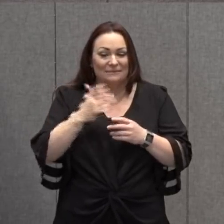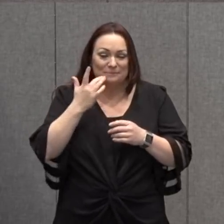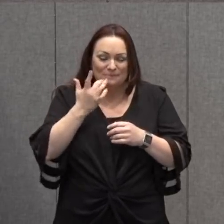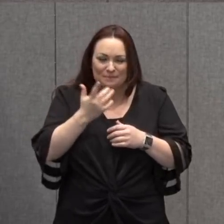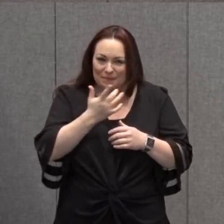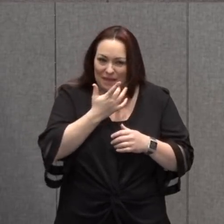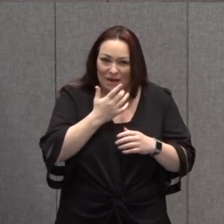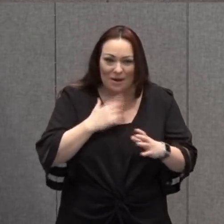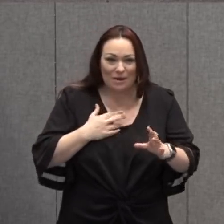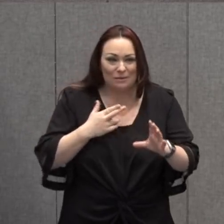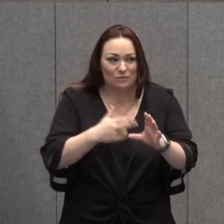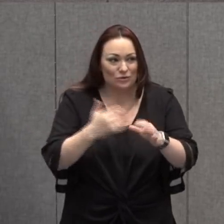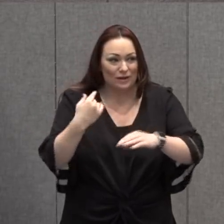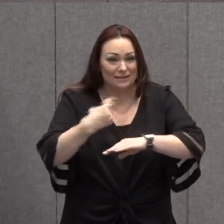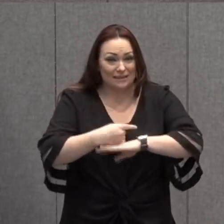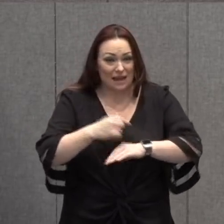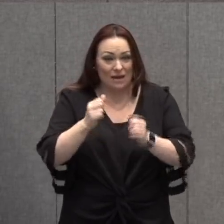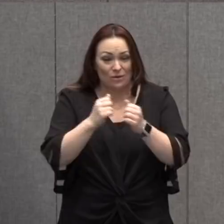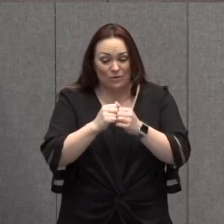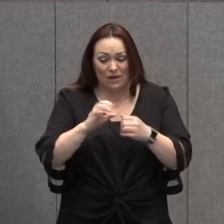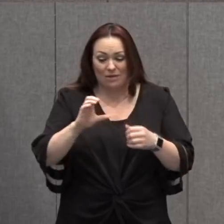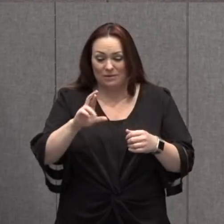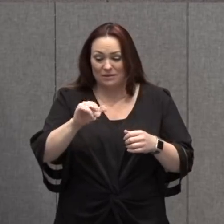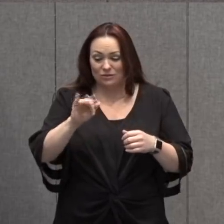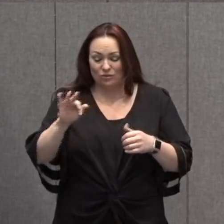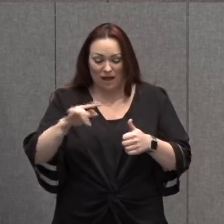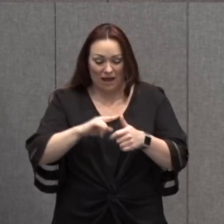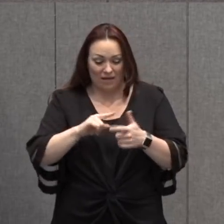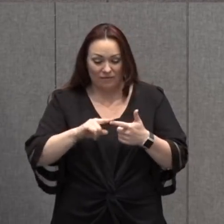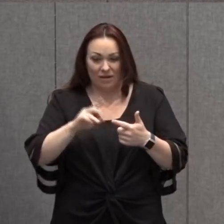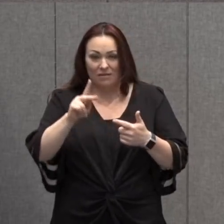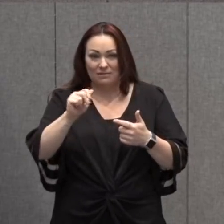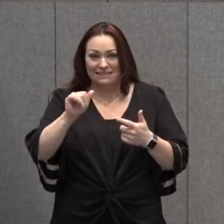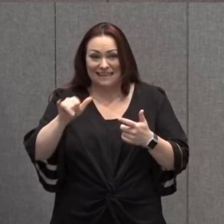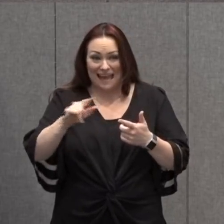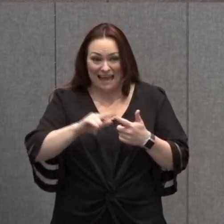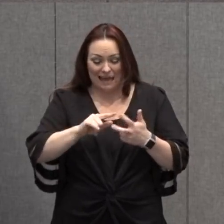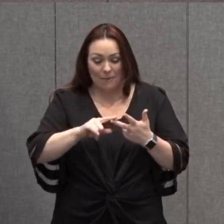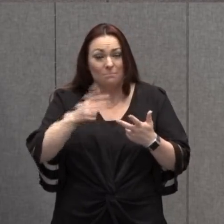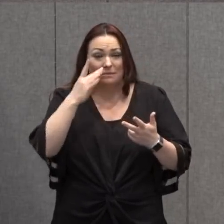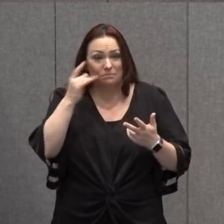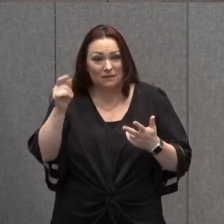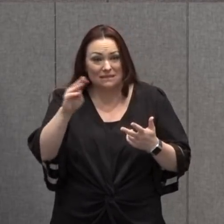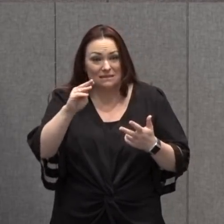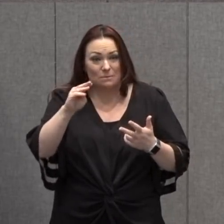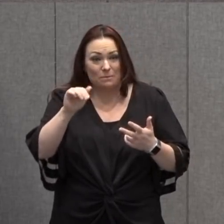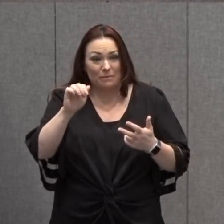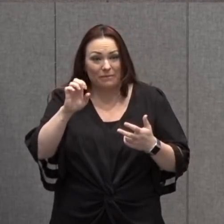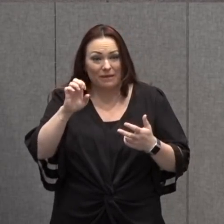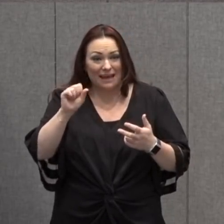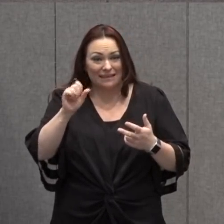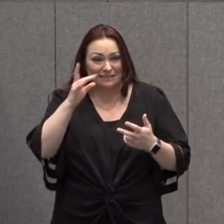with Mrs. Craft, and Mrs. Kay, and Mrs. Maes. We've all got some games that we're gonna be